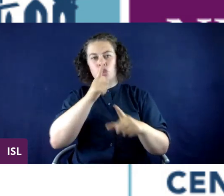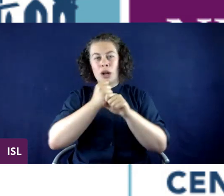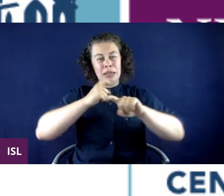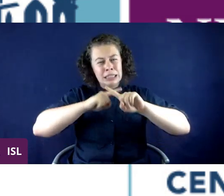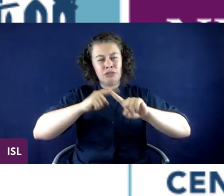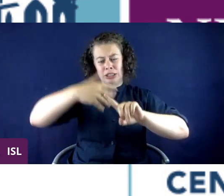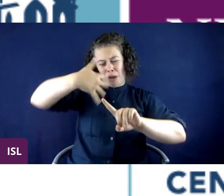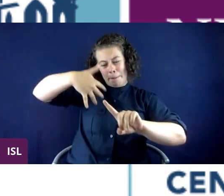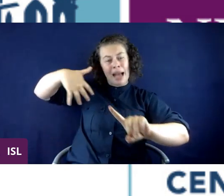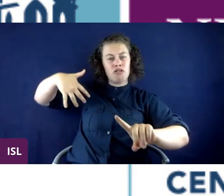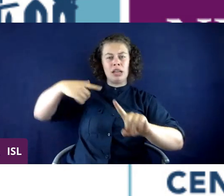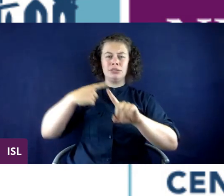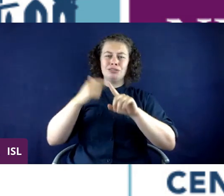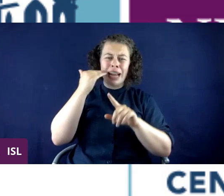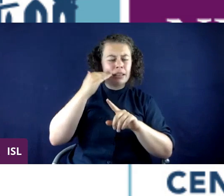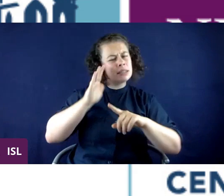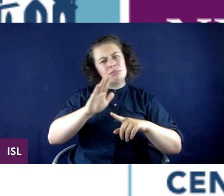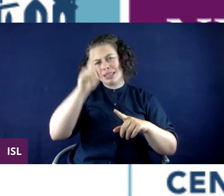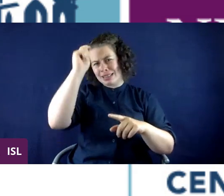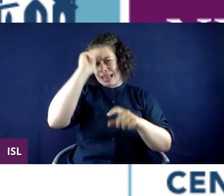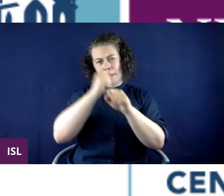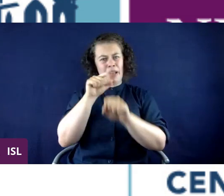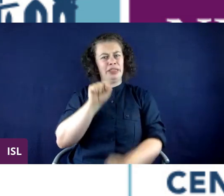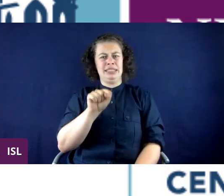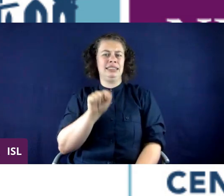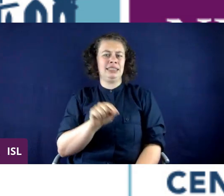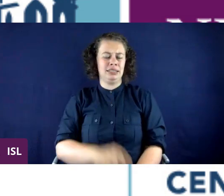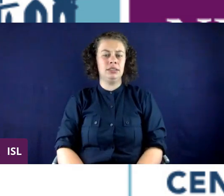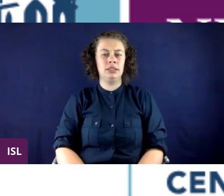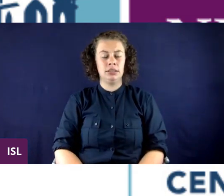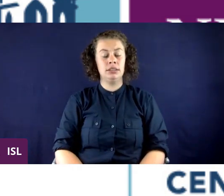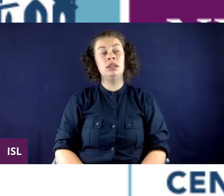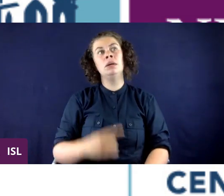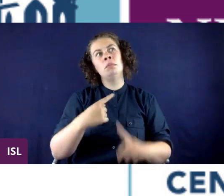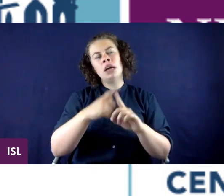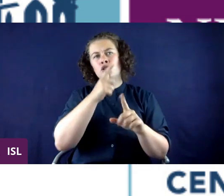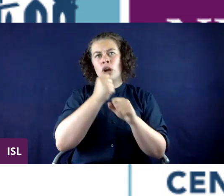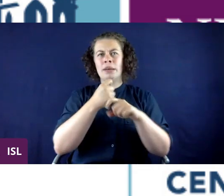If I could approach this through different tiers, I think what is really important